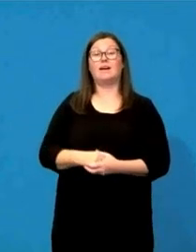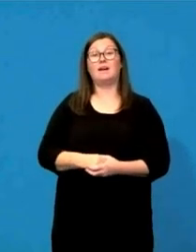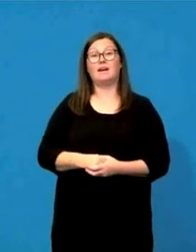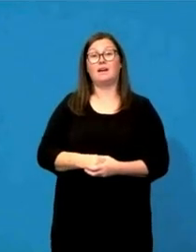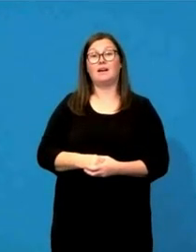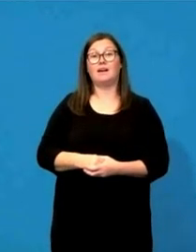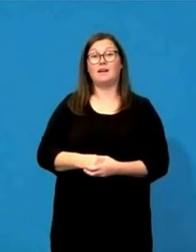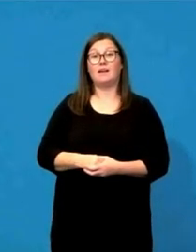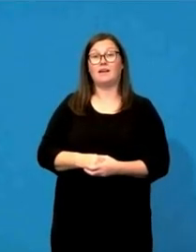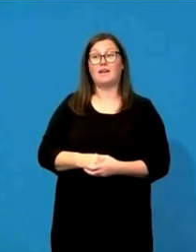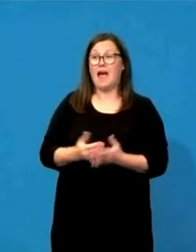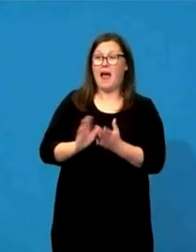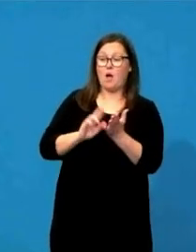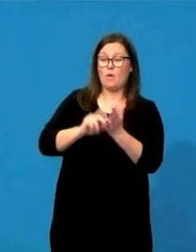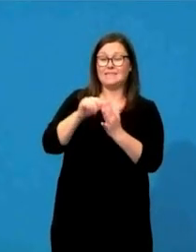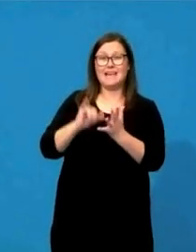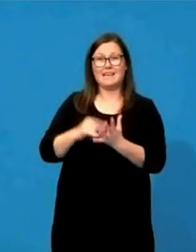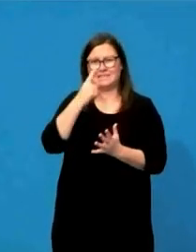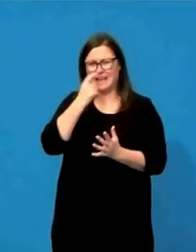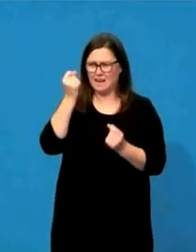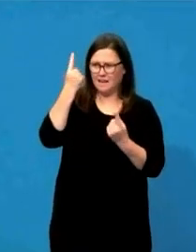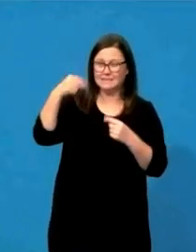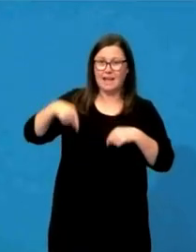understands and build the relationships with our communities.